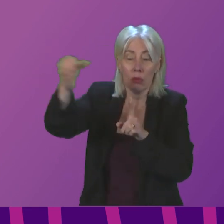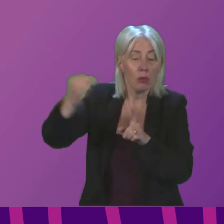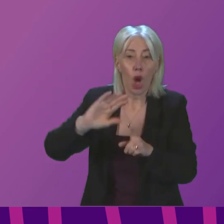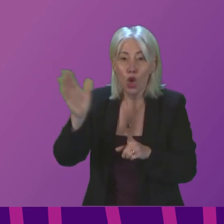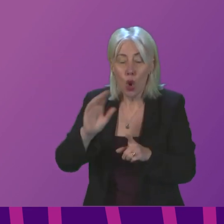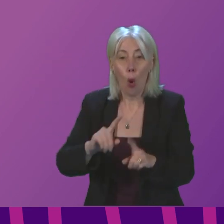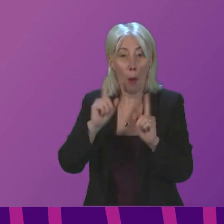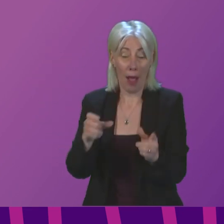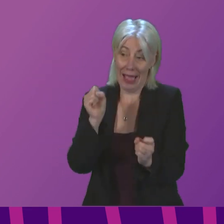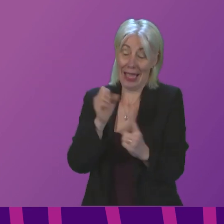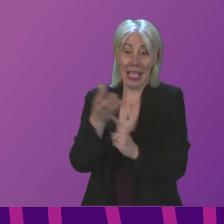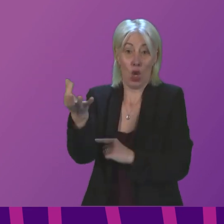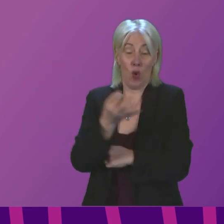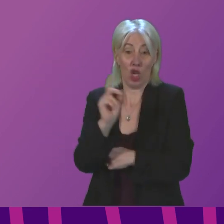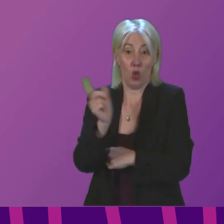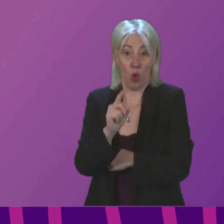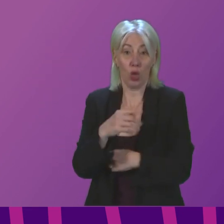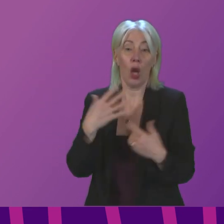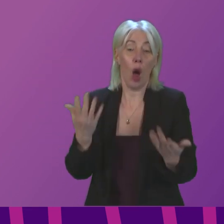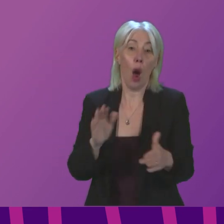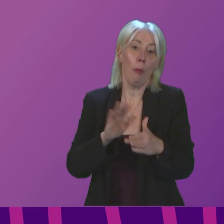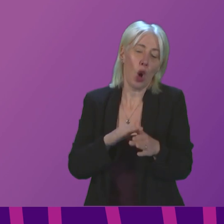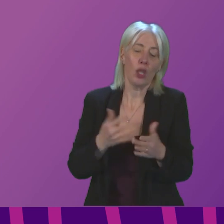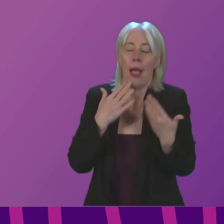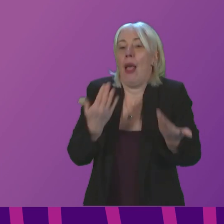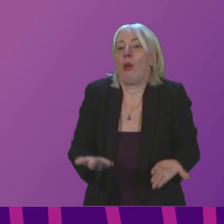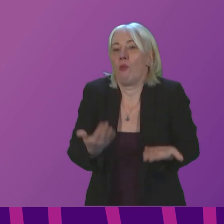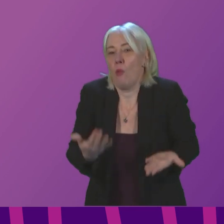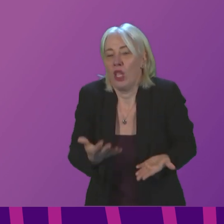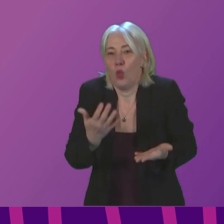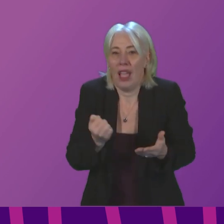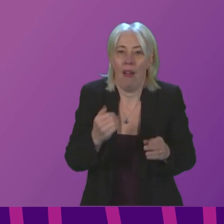is the key question. Do we say that, because we have a current jobs and energy reliance